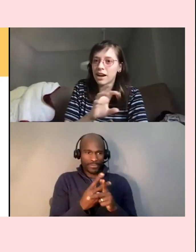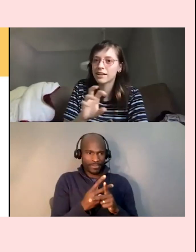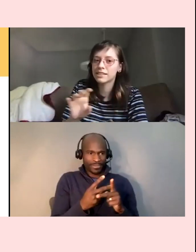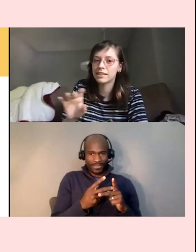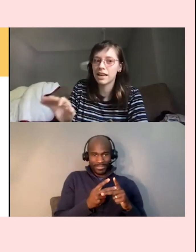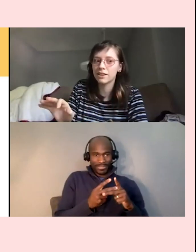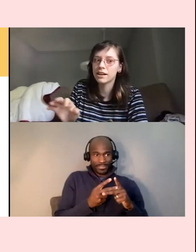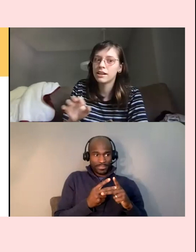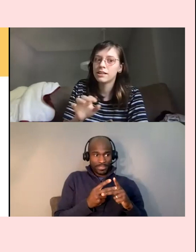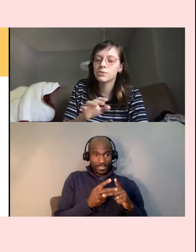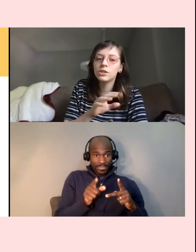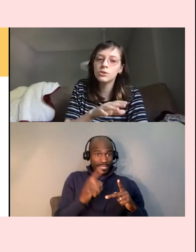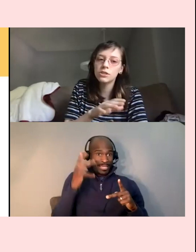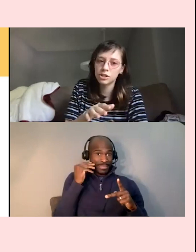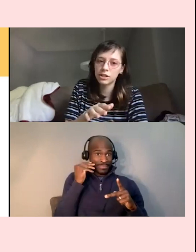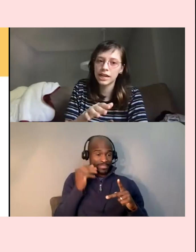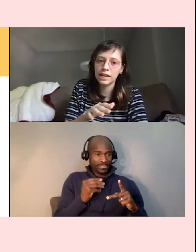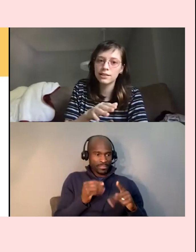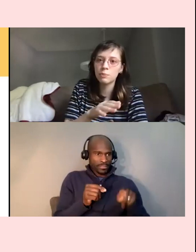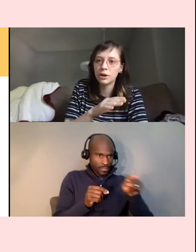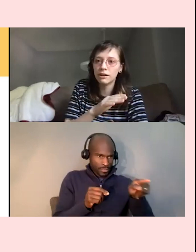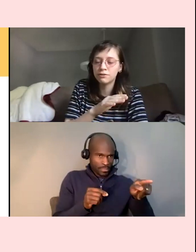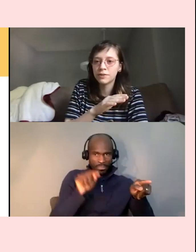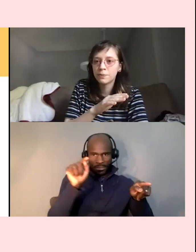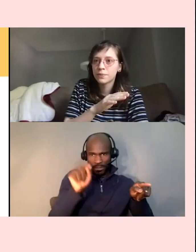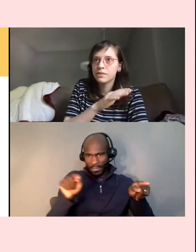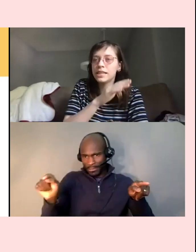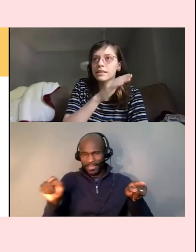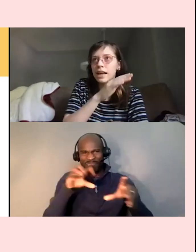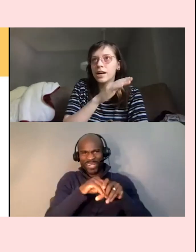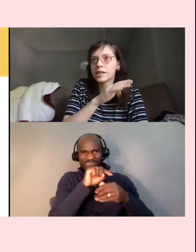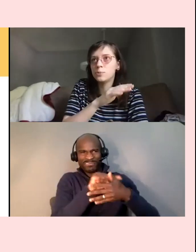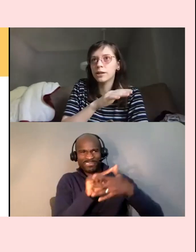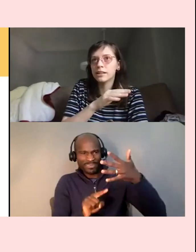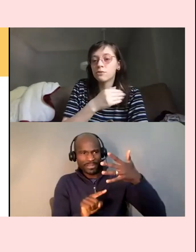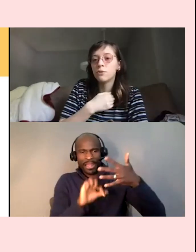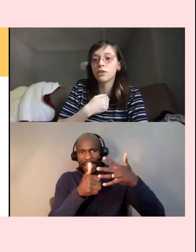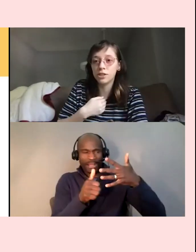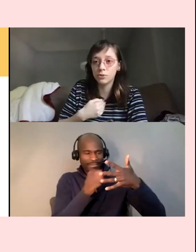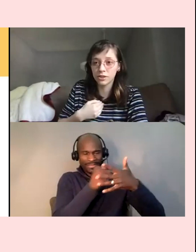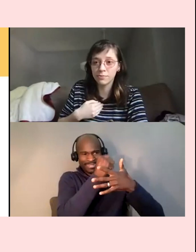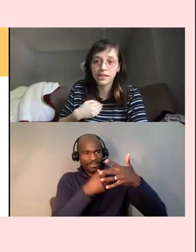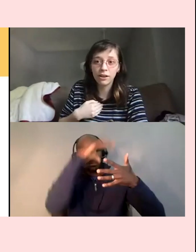interact together. So a user journey is more of the entire experience for the user themselves,